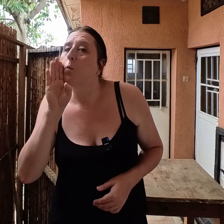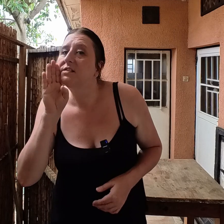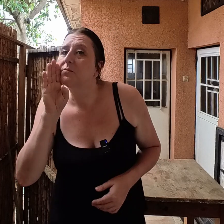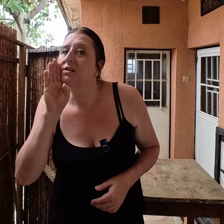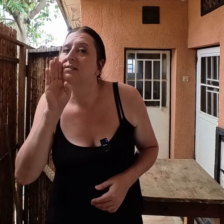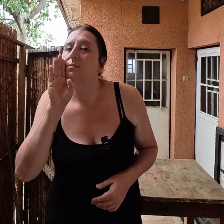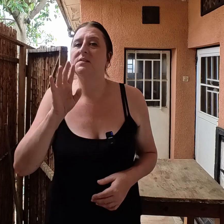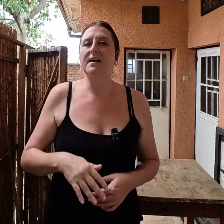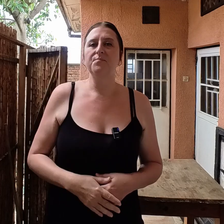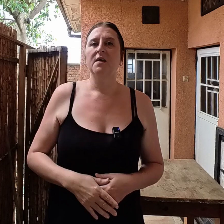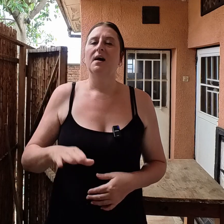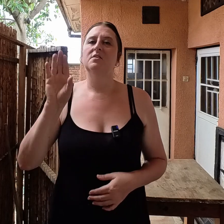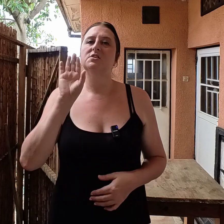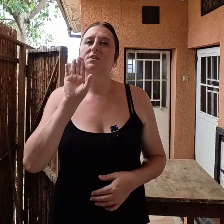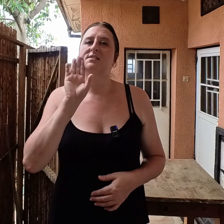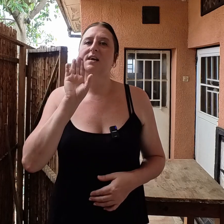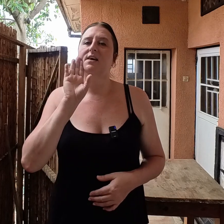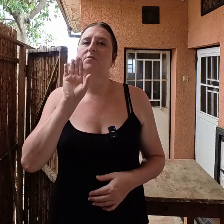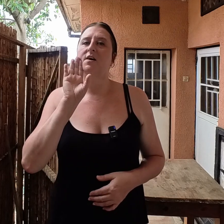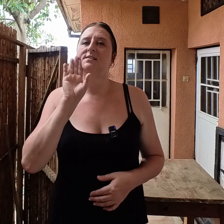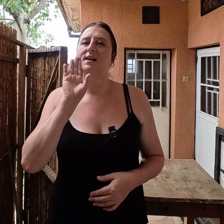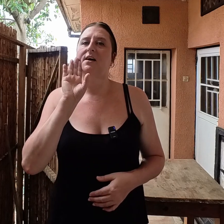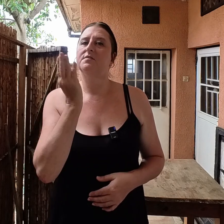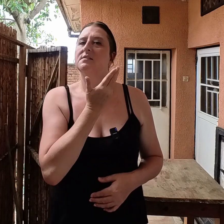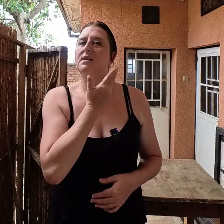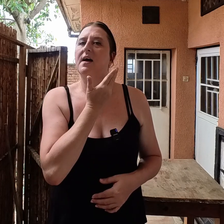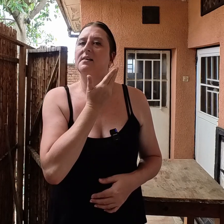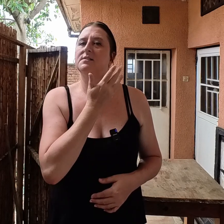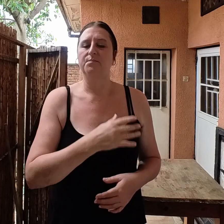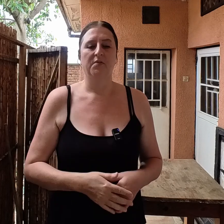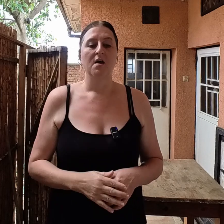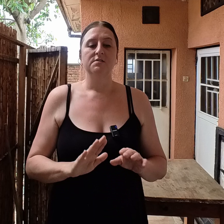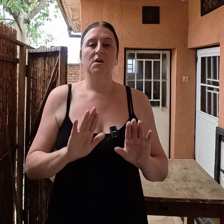you're whispering to somebody. And you're just going to take it from right to left. So that.